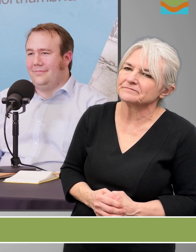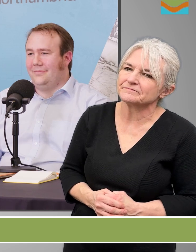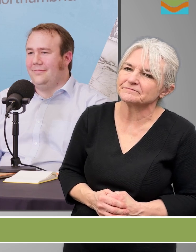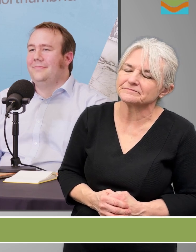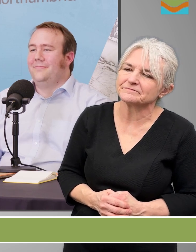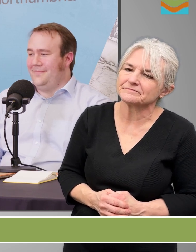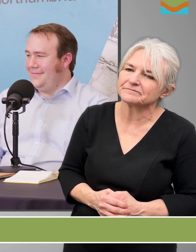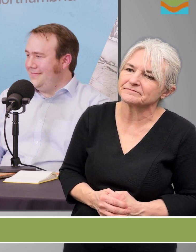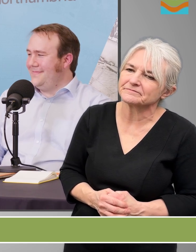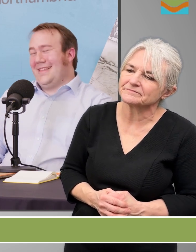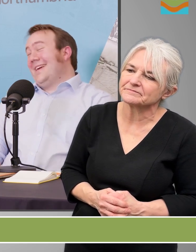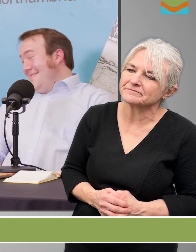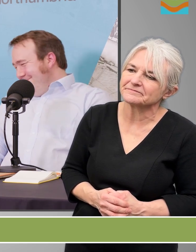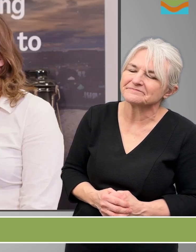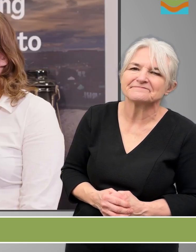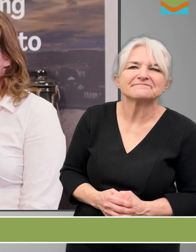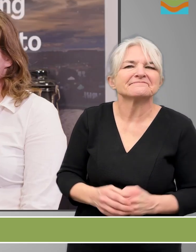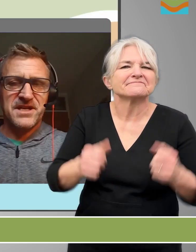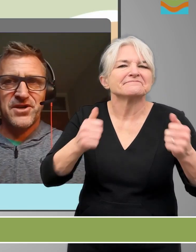thanks everyone. Thank you.